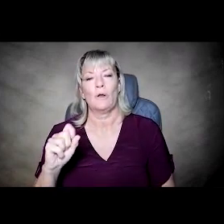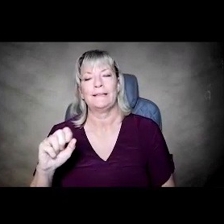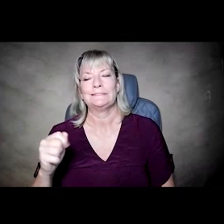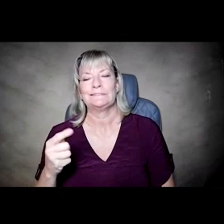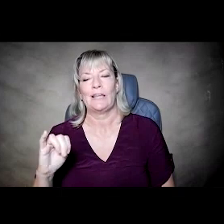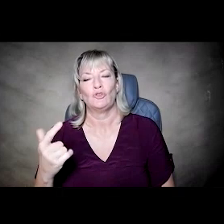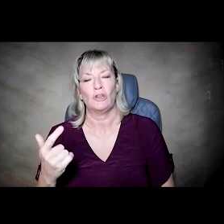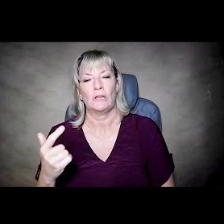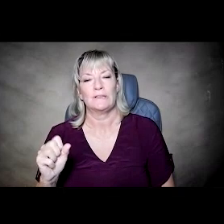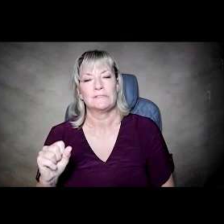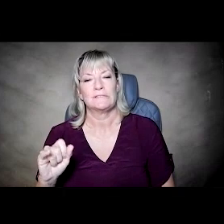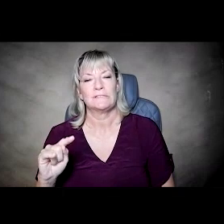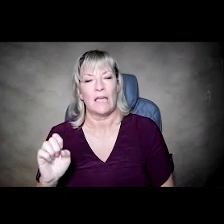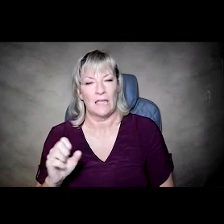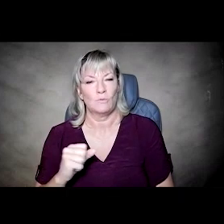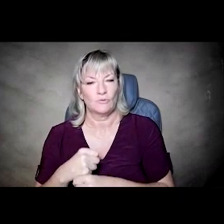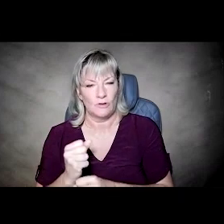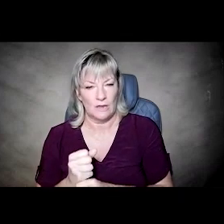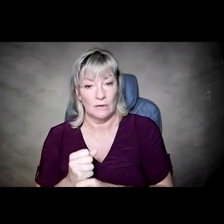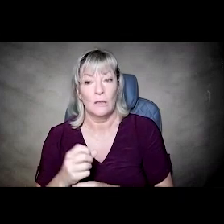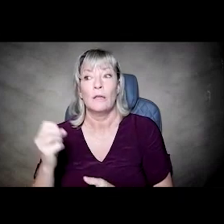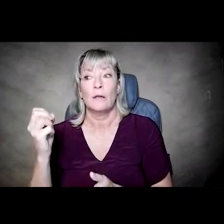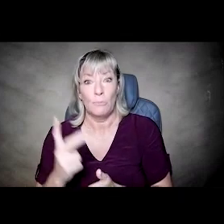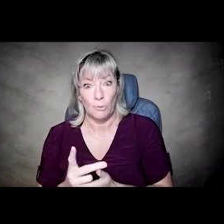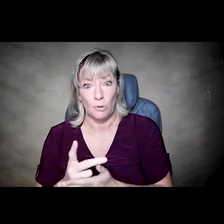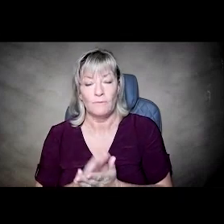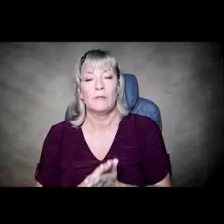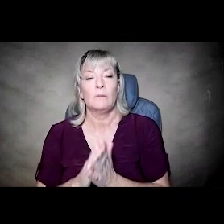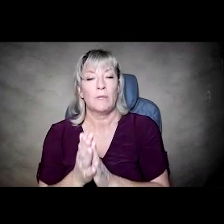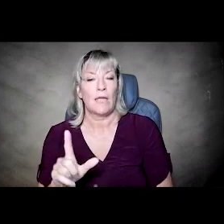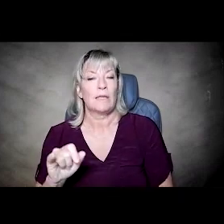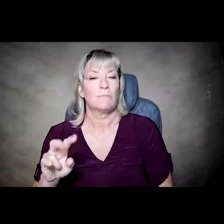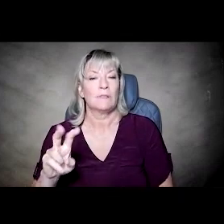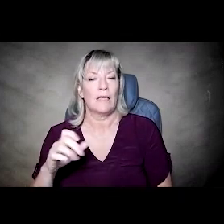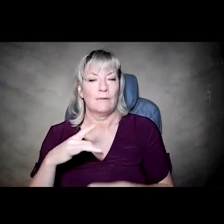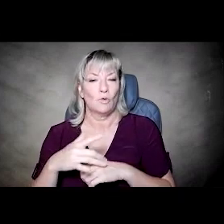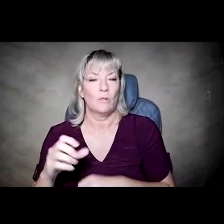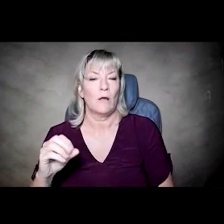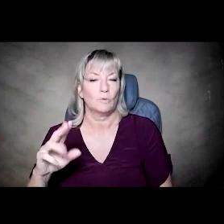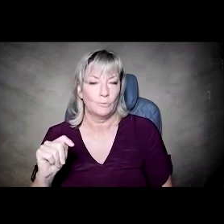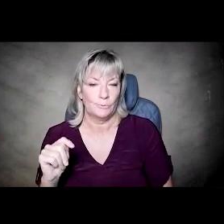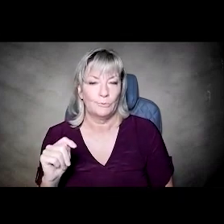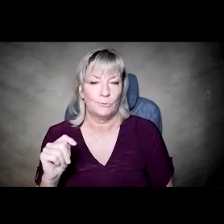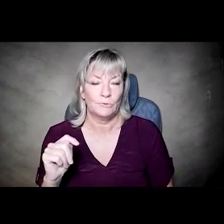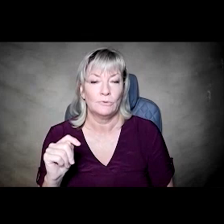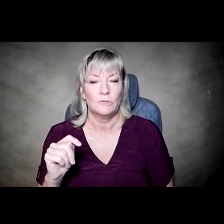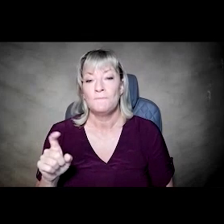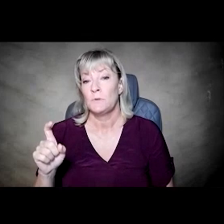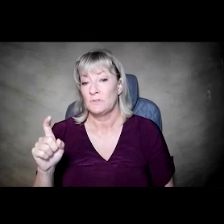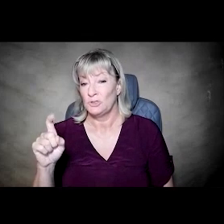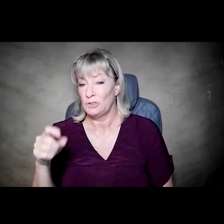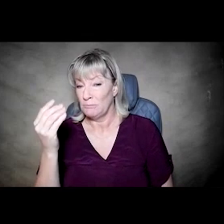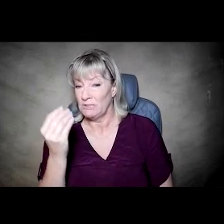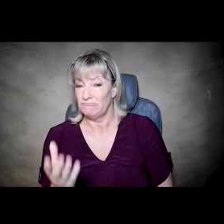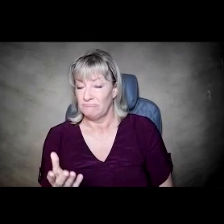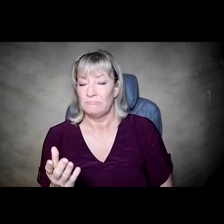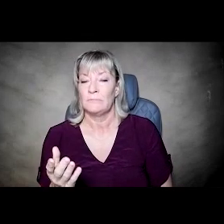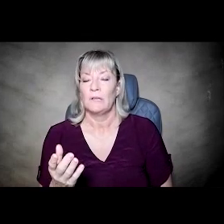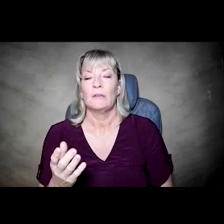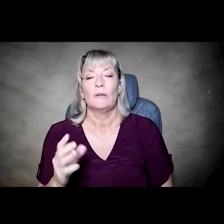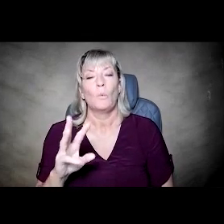Once approved, it went live in early October. It should be noted that website content was